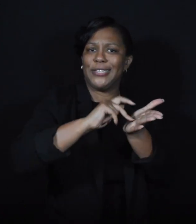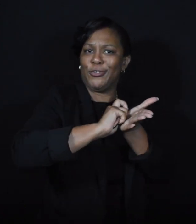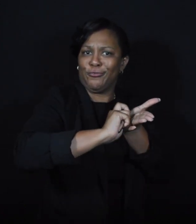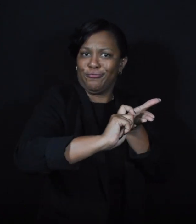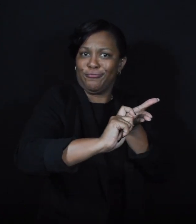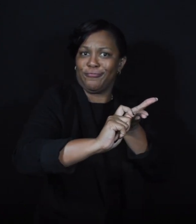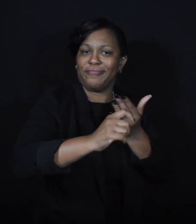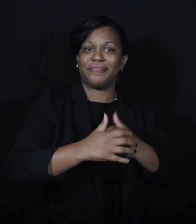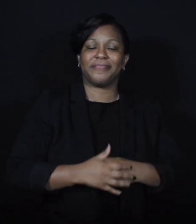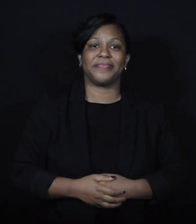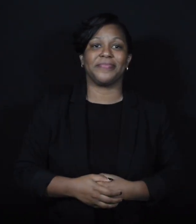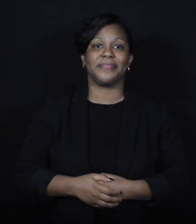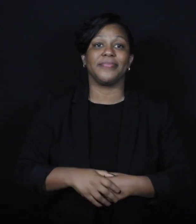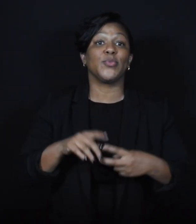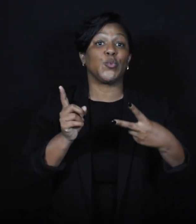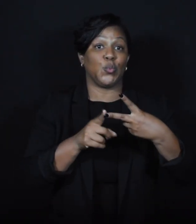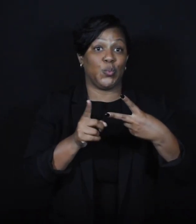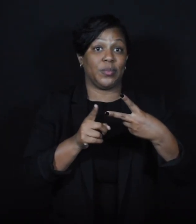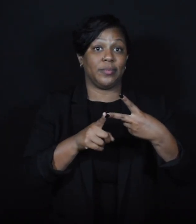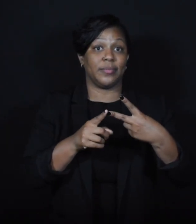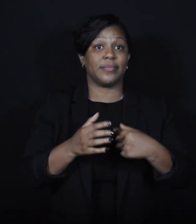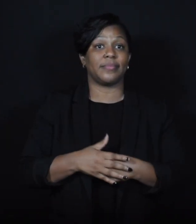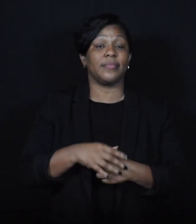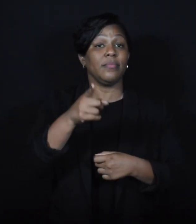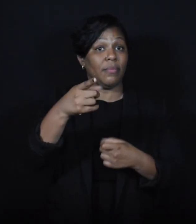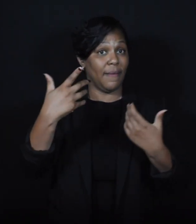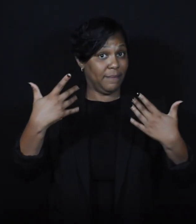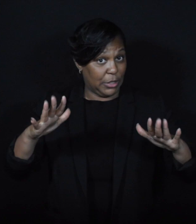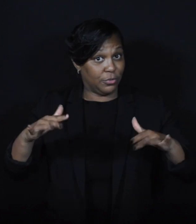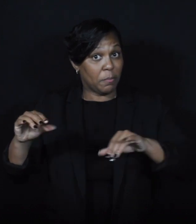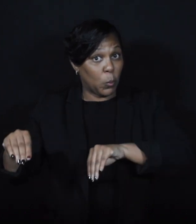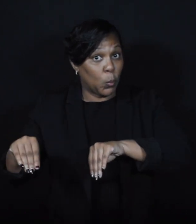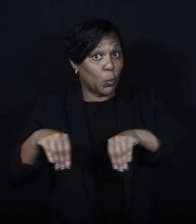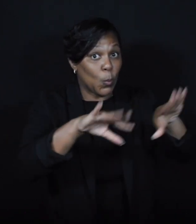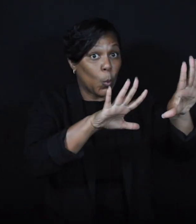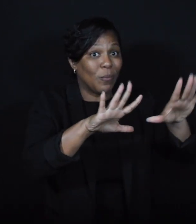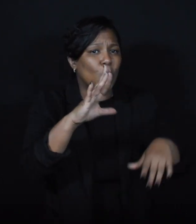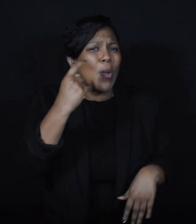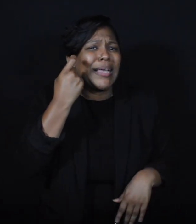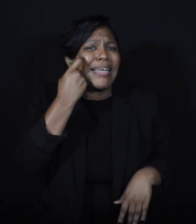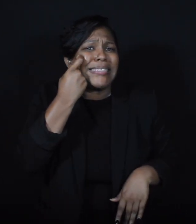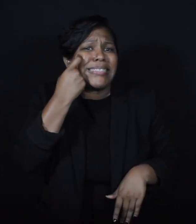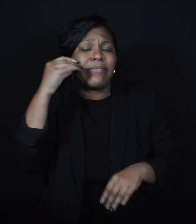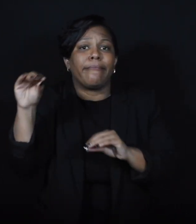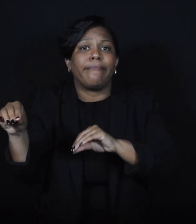2. If you have moved, or recently relocated to Minnesota